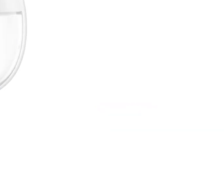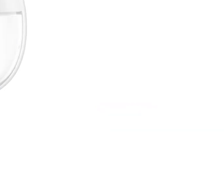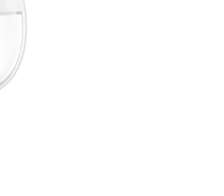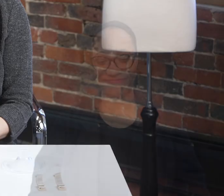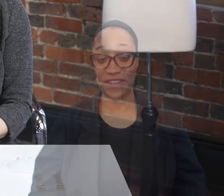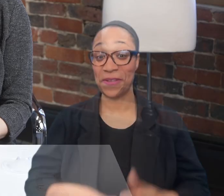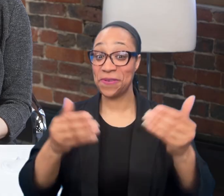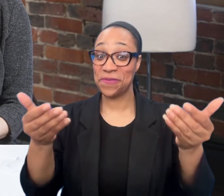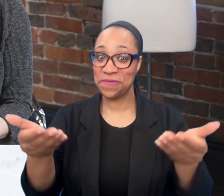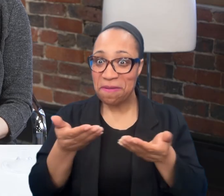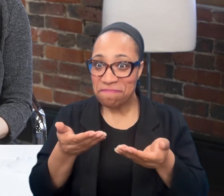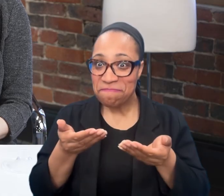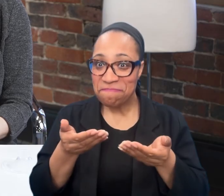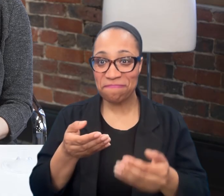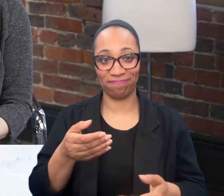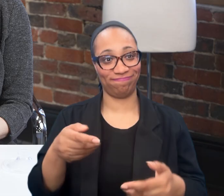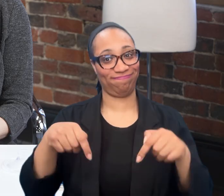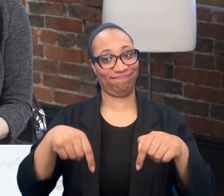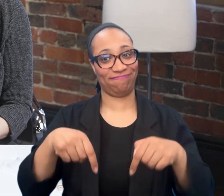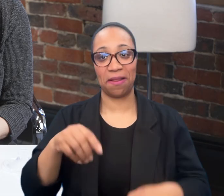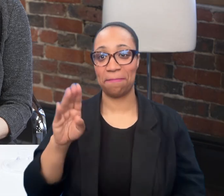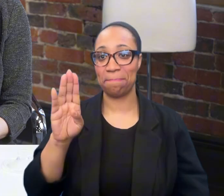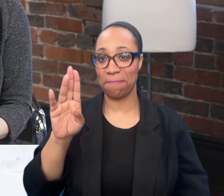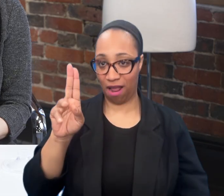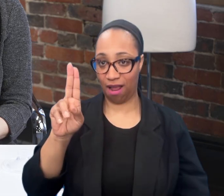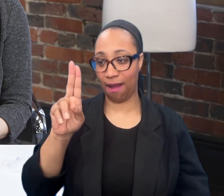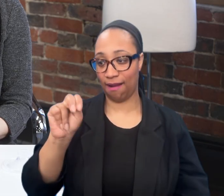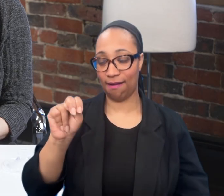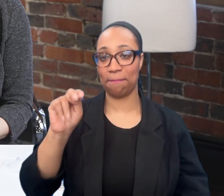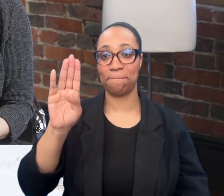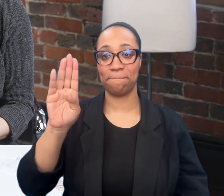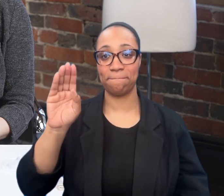welcome back to our Unboxing Series today we're going to talk about one of Lansinoh's